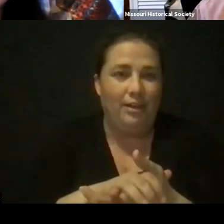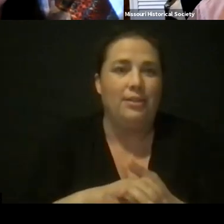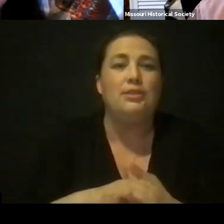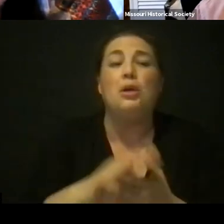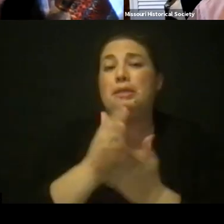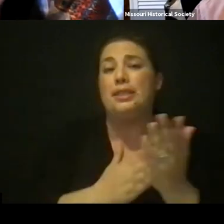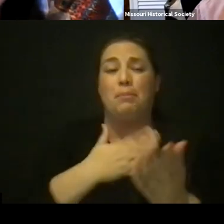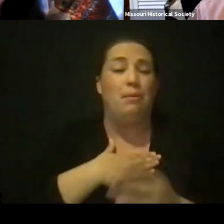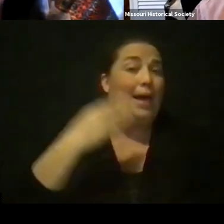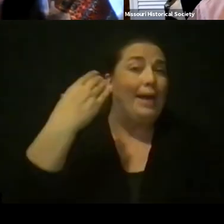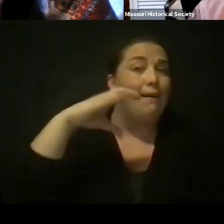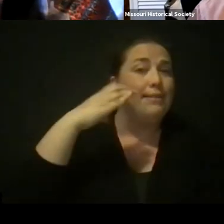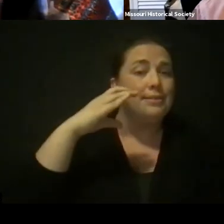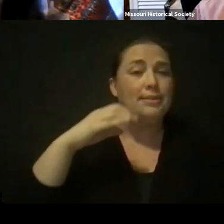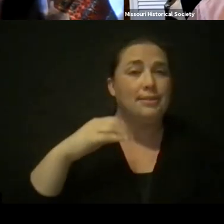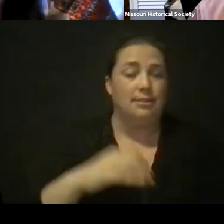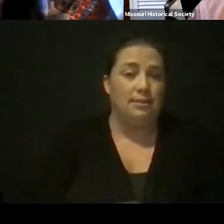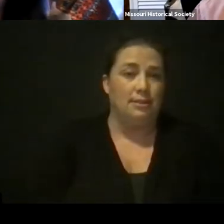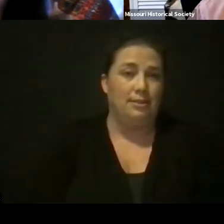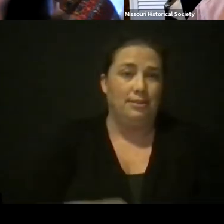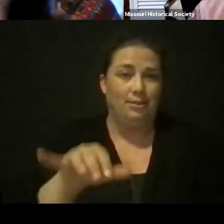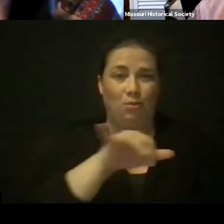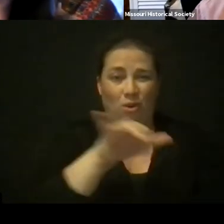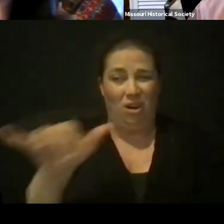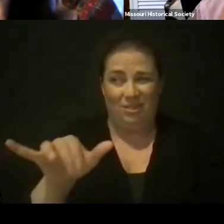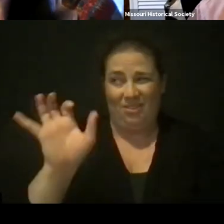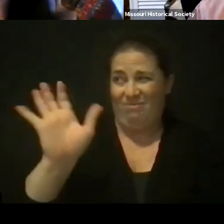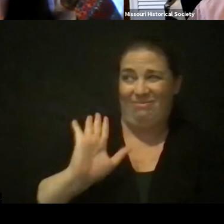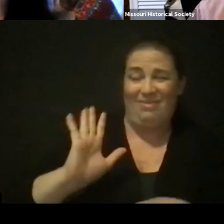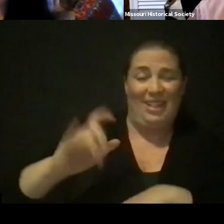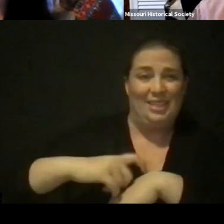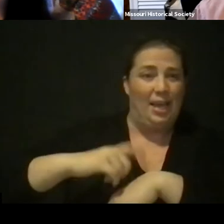learned so much. Did your family stay in contact with any of their friends or neighbors from California after they settled in